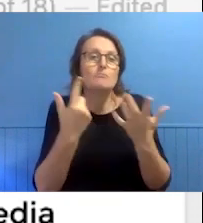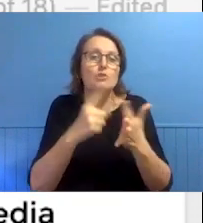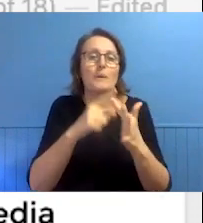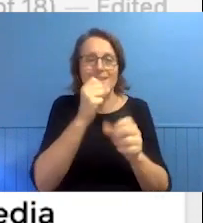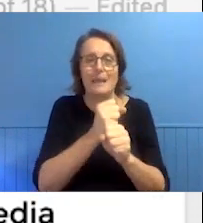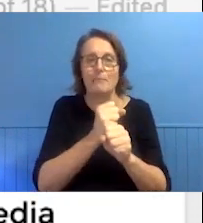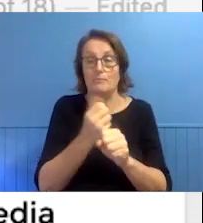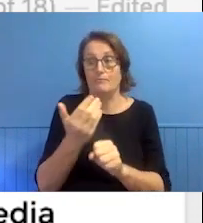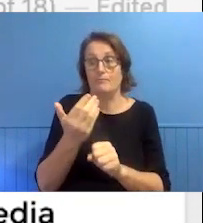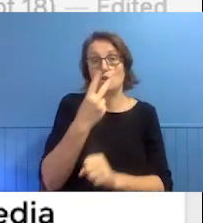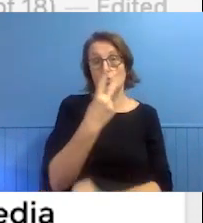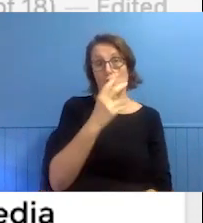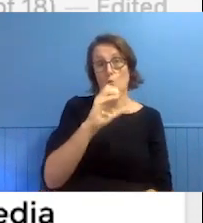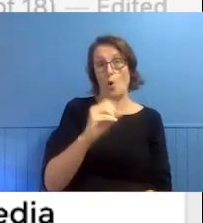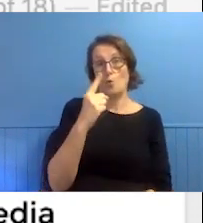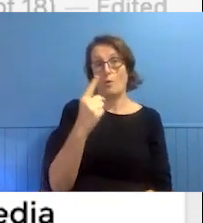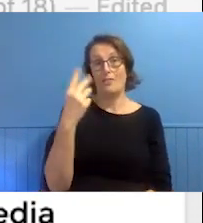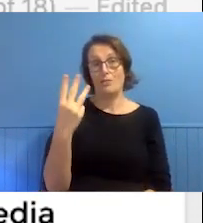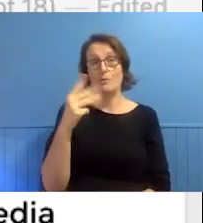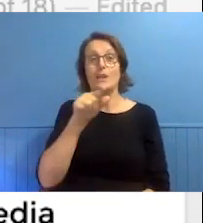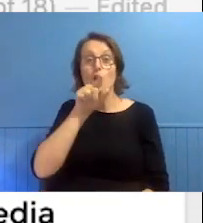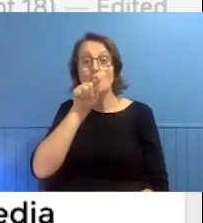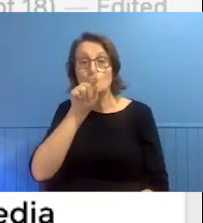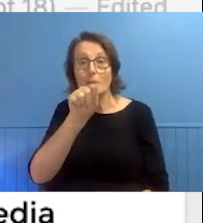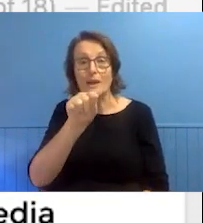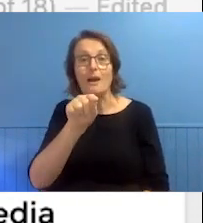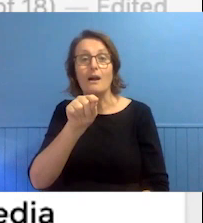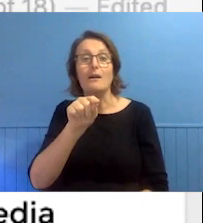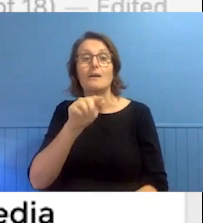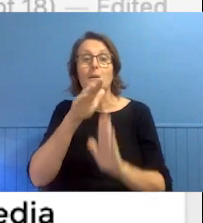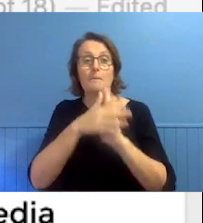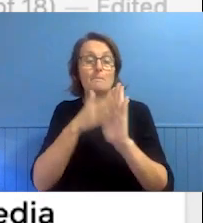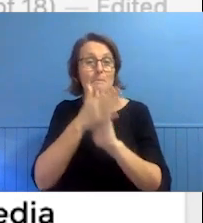over 17 hours. In 2016, just three years later, it would last for only